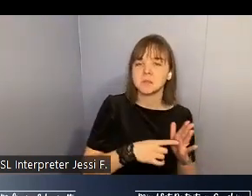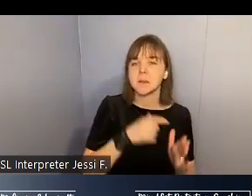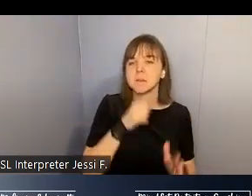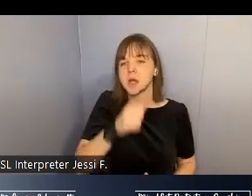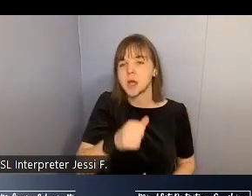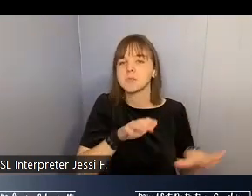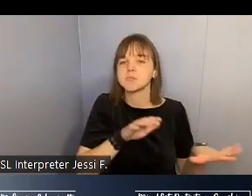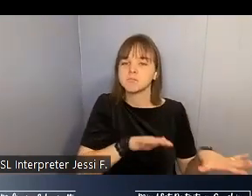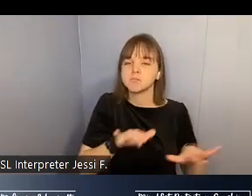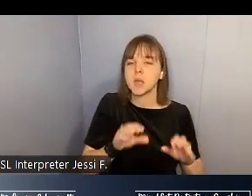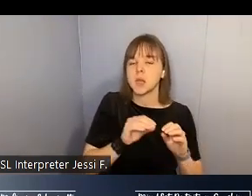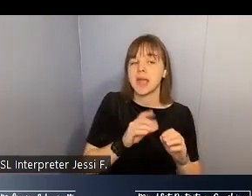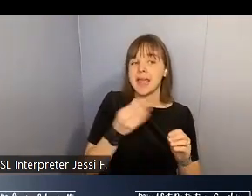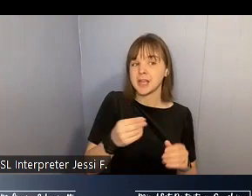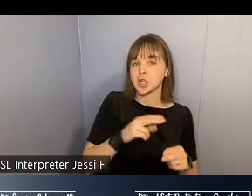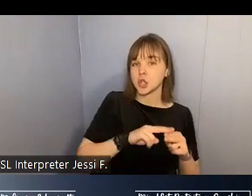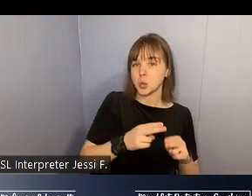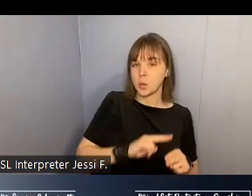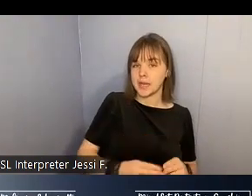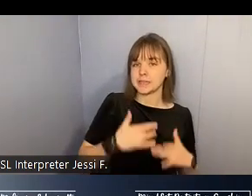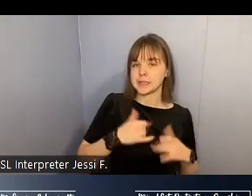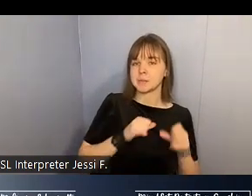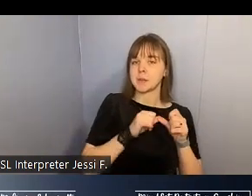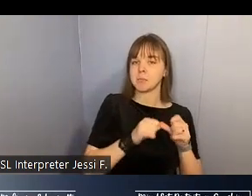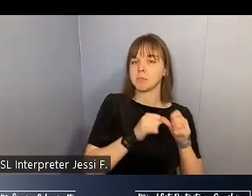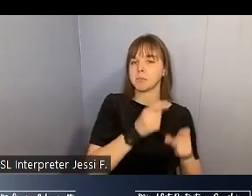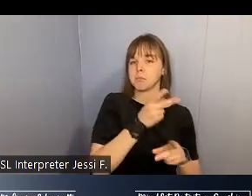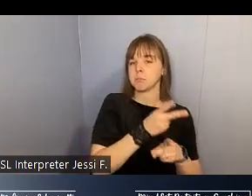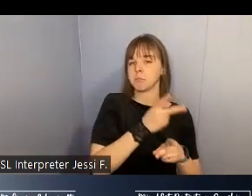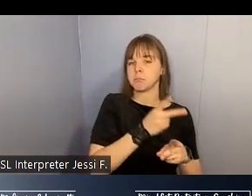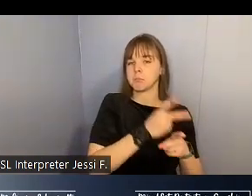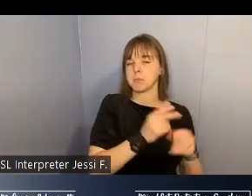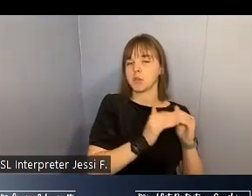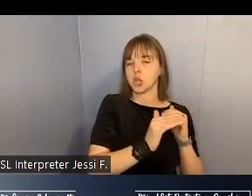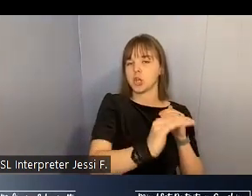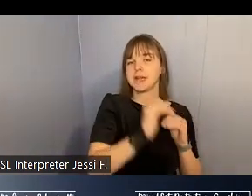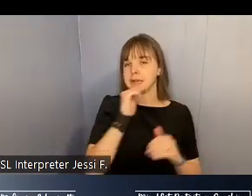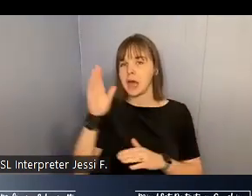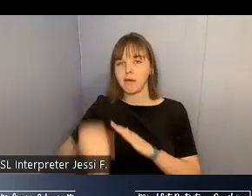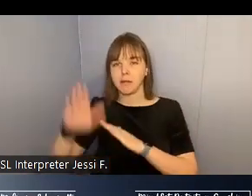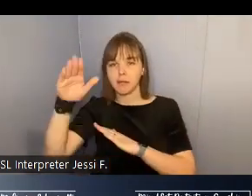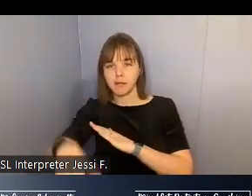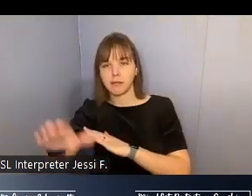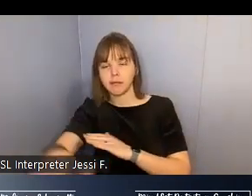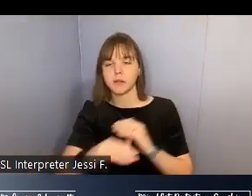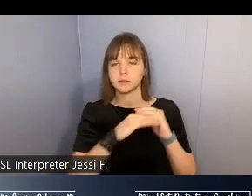They maintain it long-term. So then it's a matter of figuring out, well, what does moderation mean to you? What is your version of flexible restraint